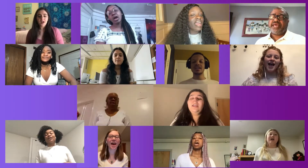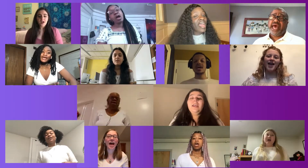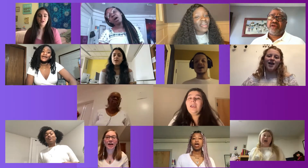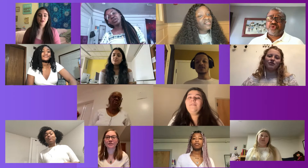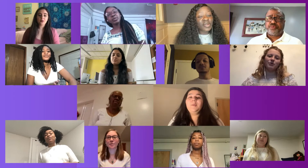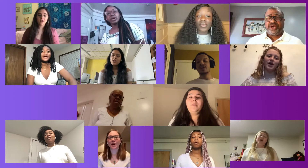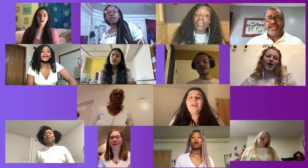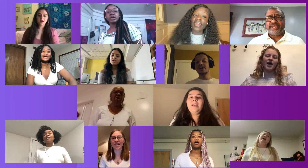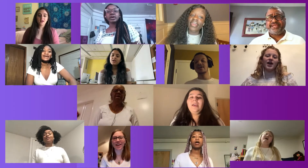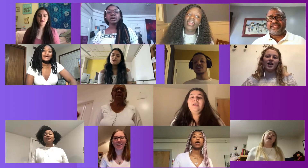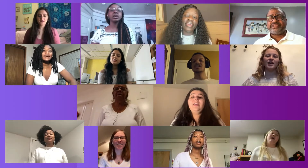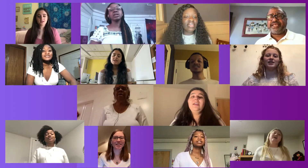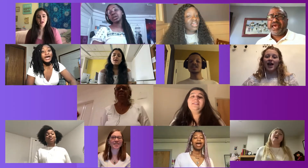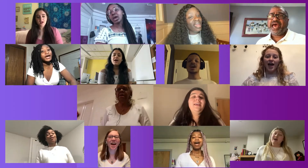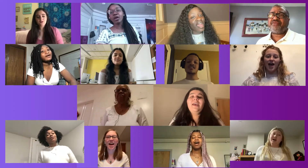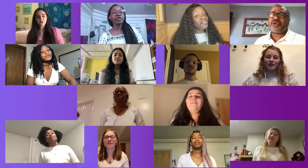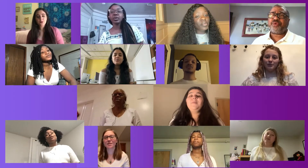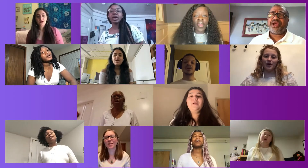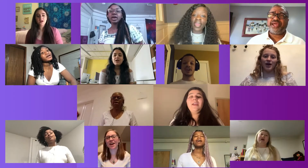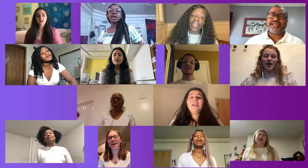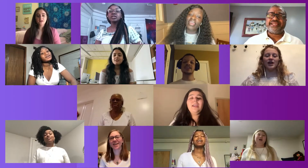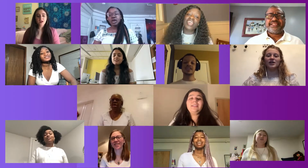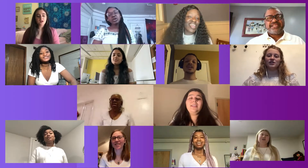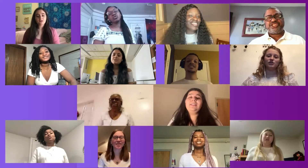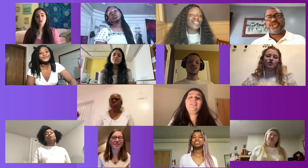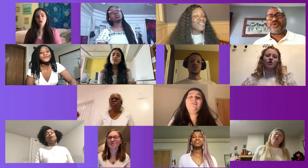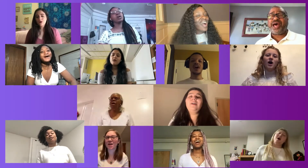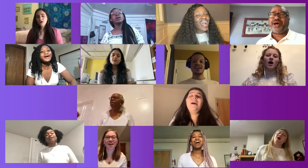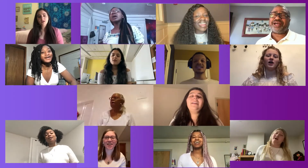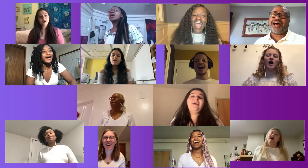Every praise, every praise is to our God